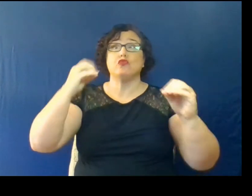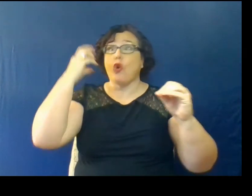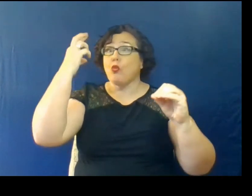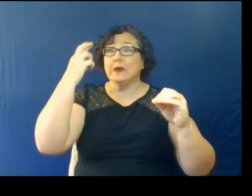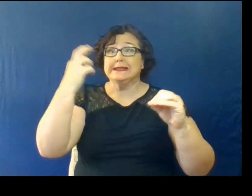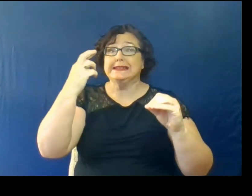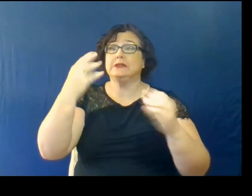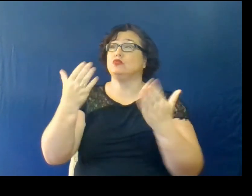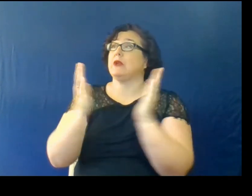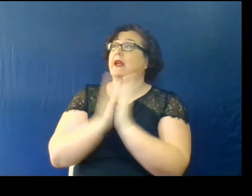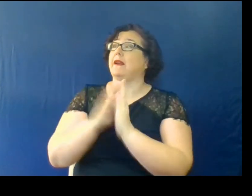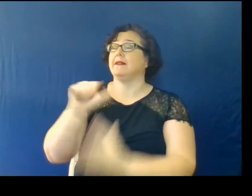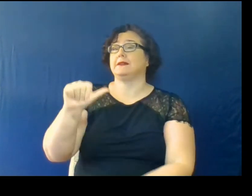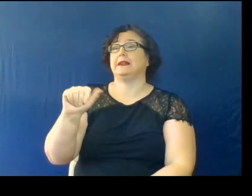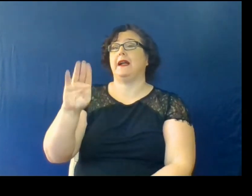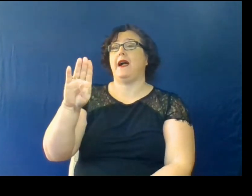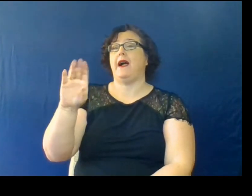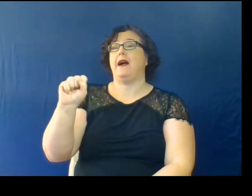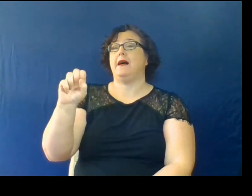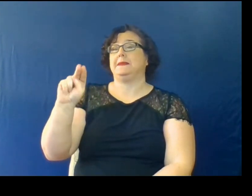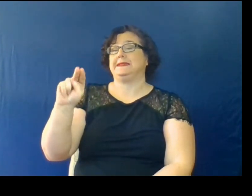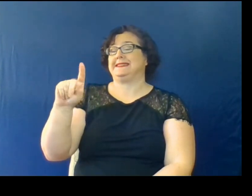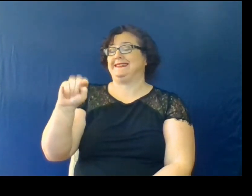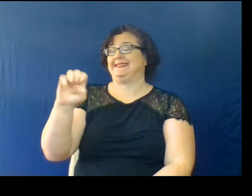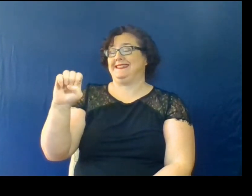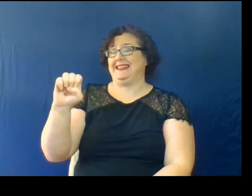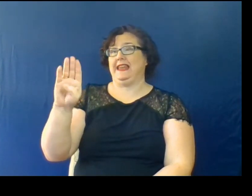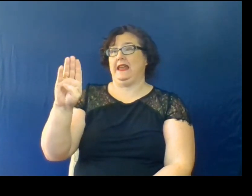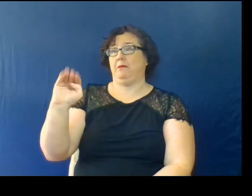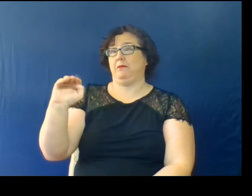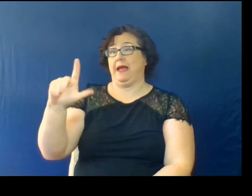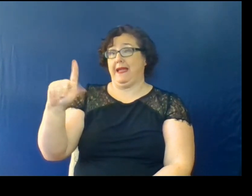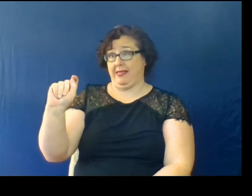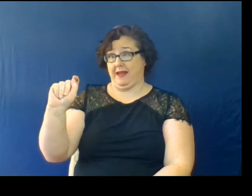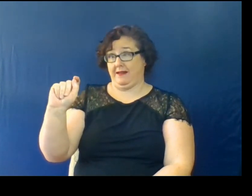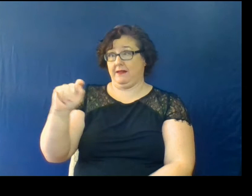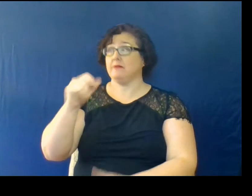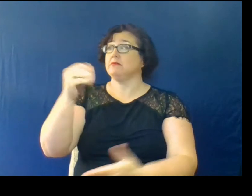their address or their P.O Box or whatever. You mark a ballot by hand by filling out the ovals.